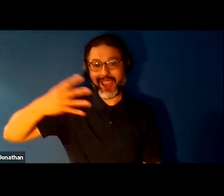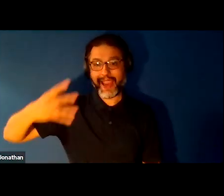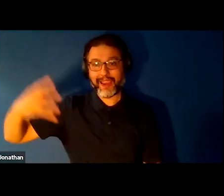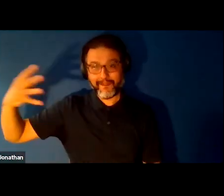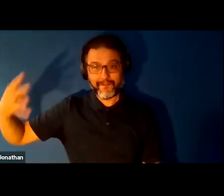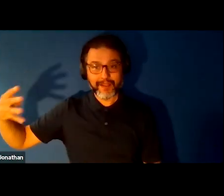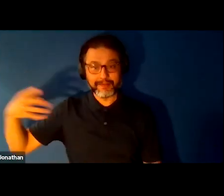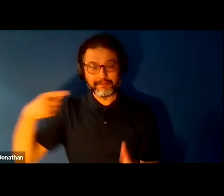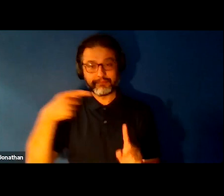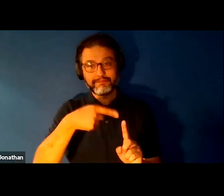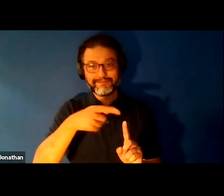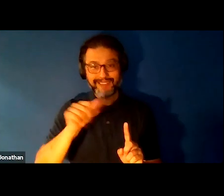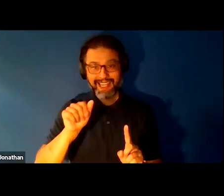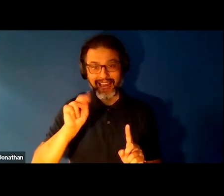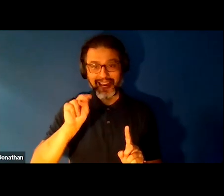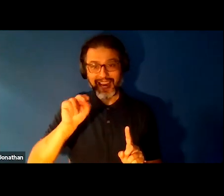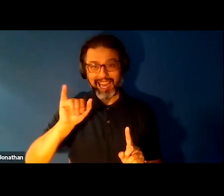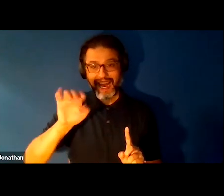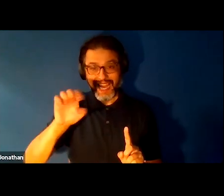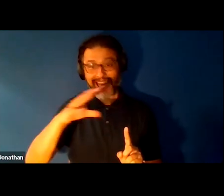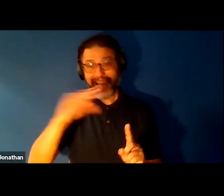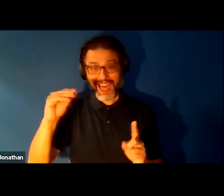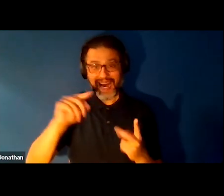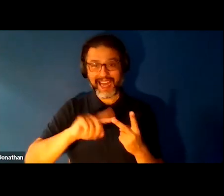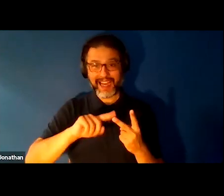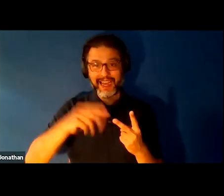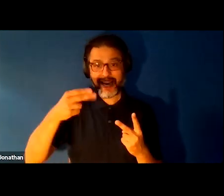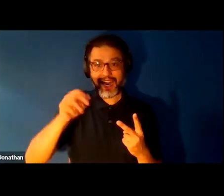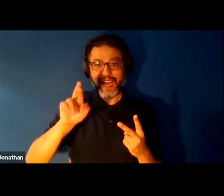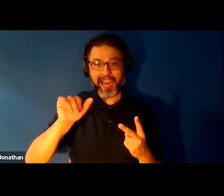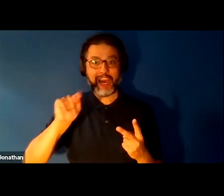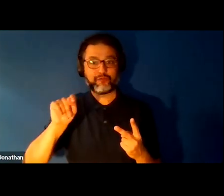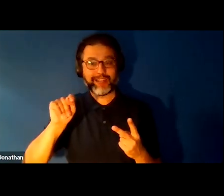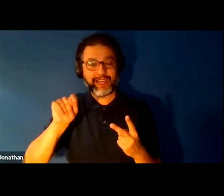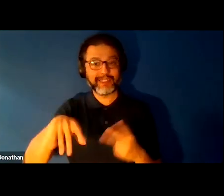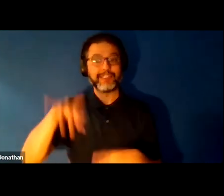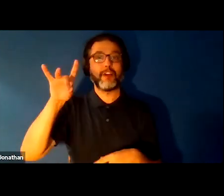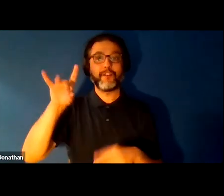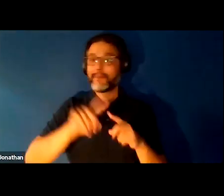and defined. But, I don't know that anyone but us knows that now.